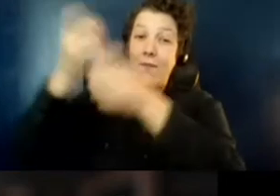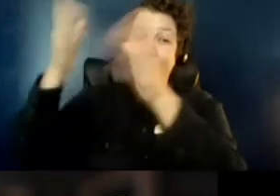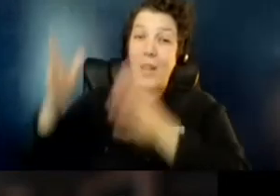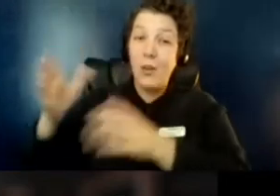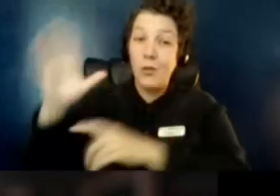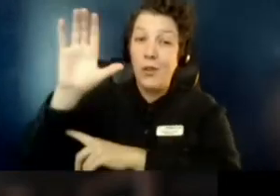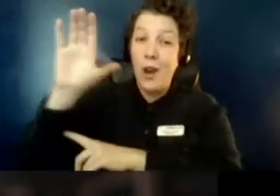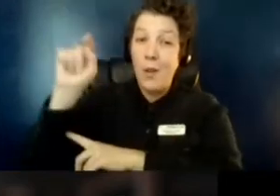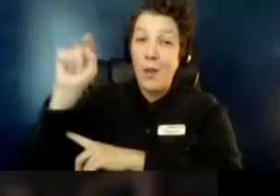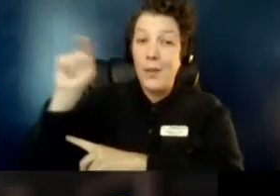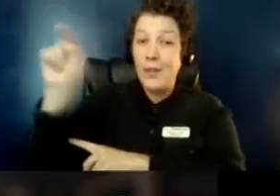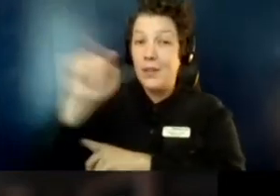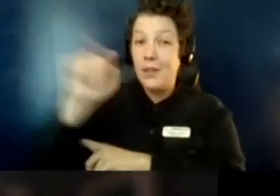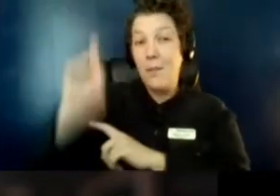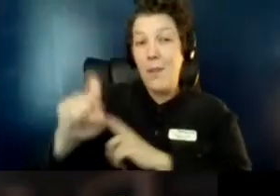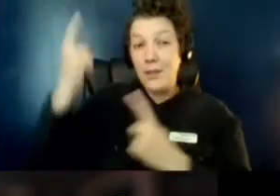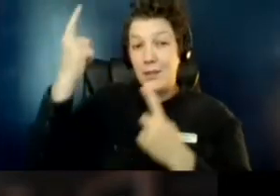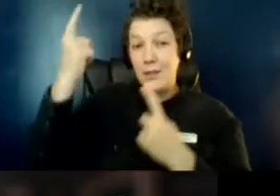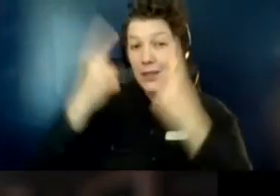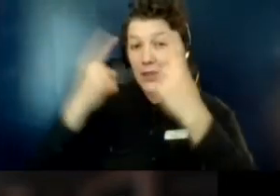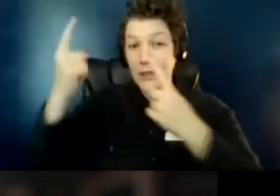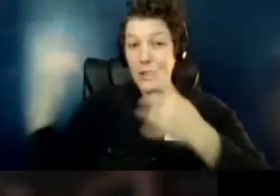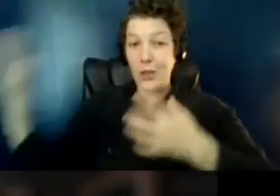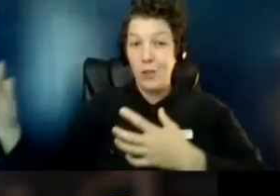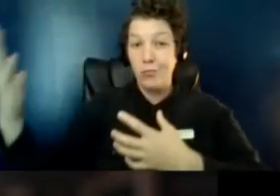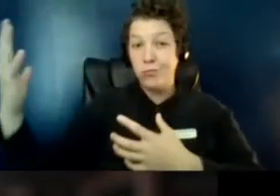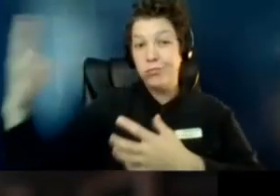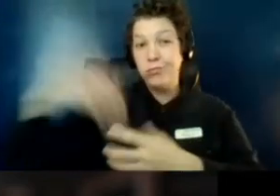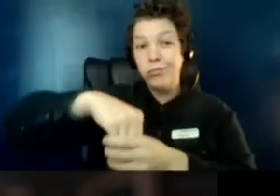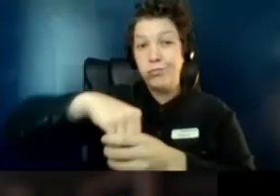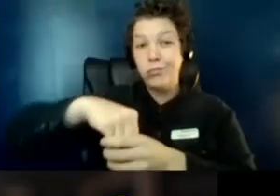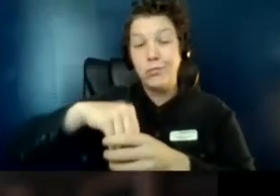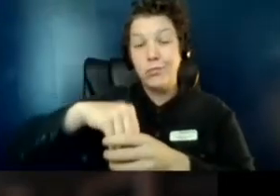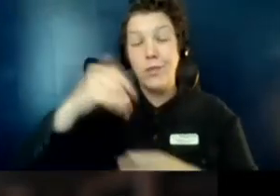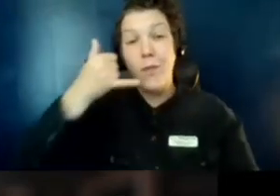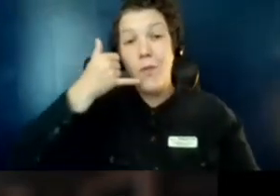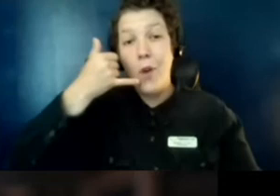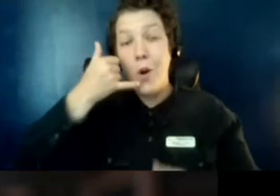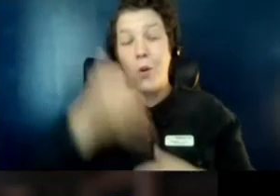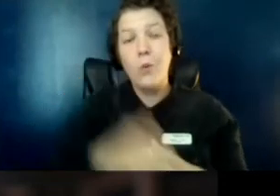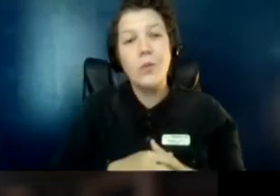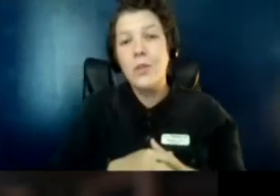things as if they're separate and we solve them as if they're isolated solutions. And